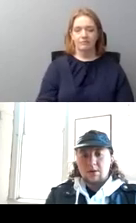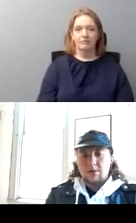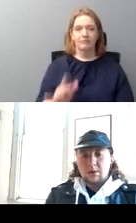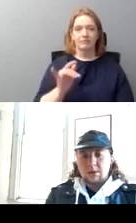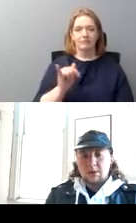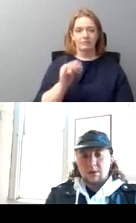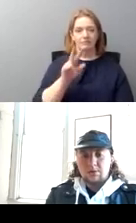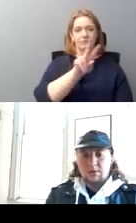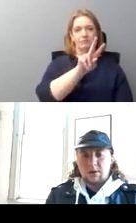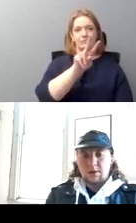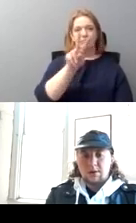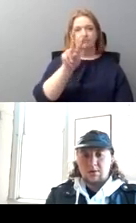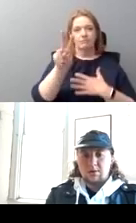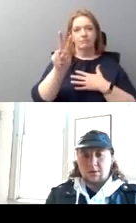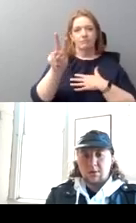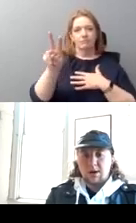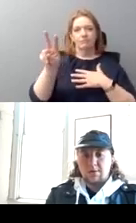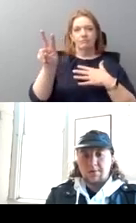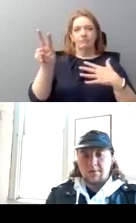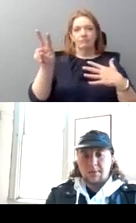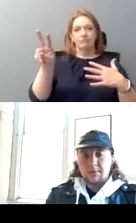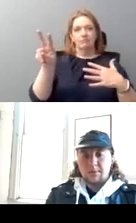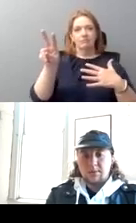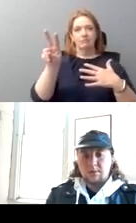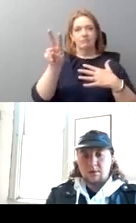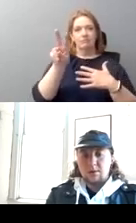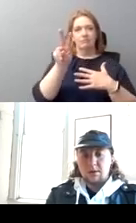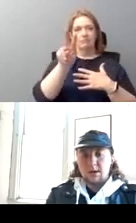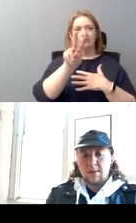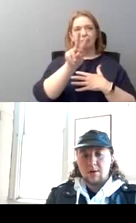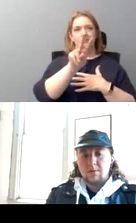start to notice what thoughts are going through your mind. What are you thinking about?